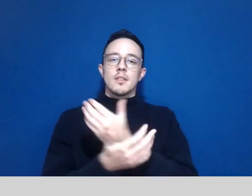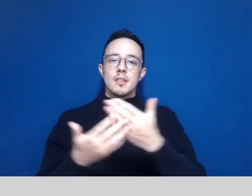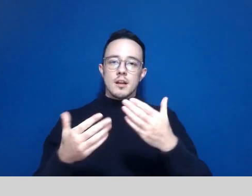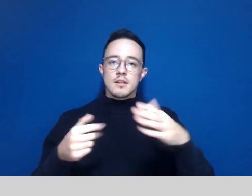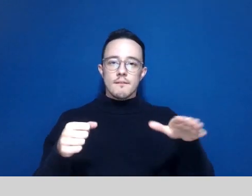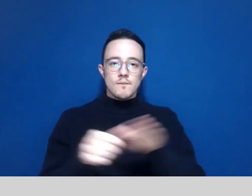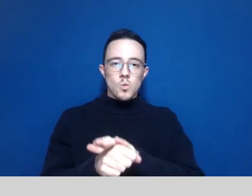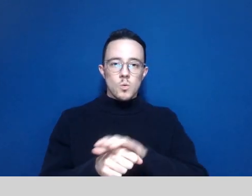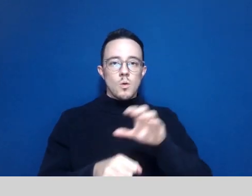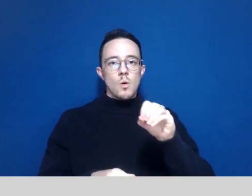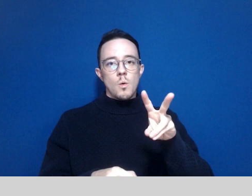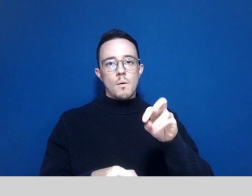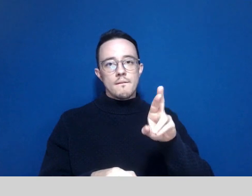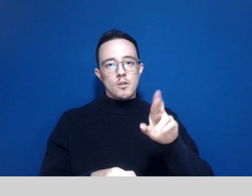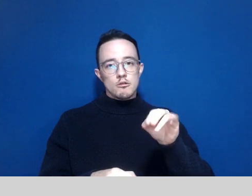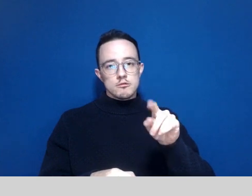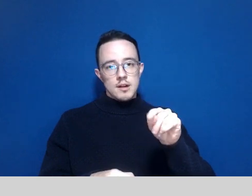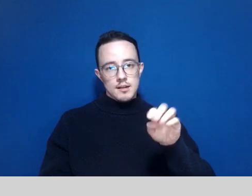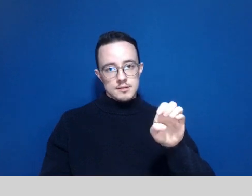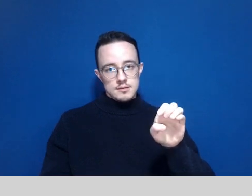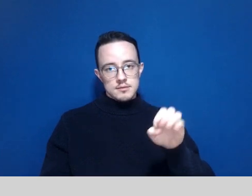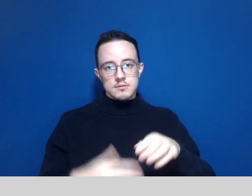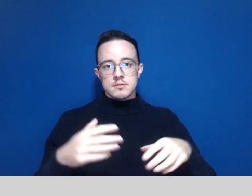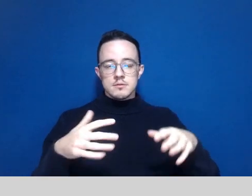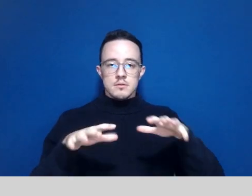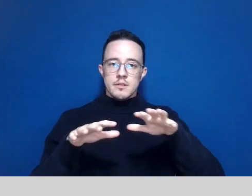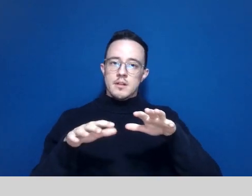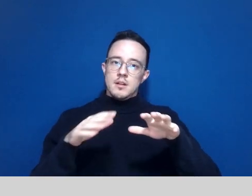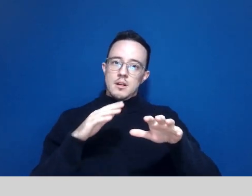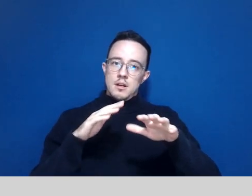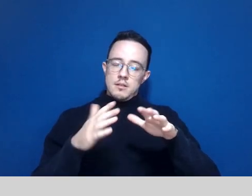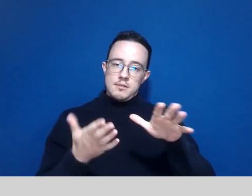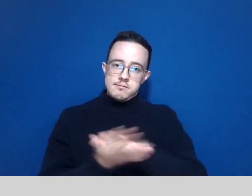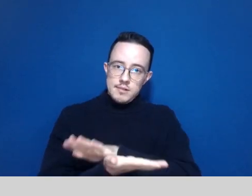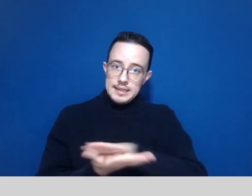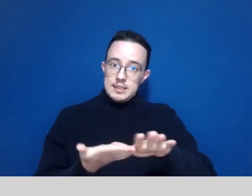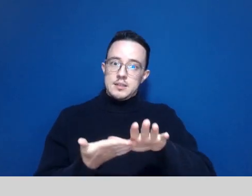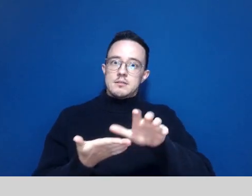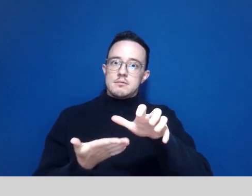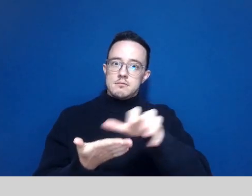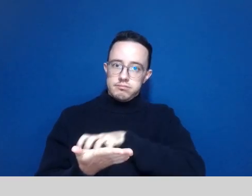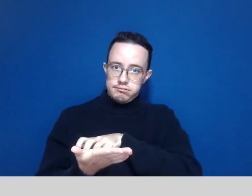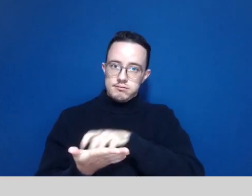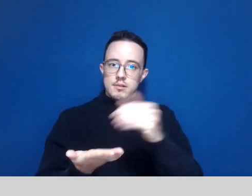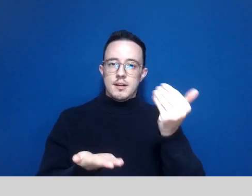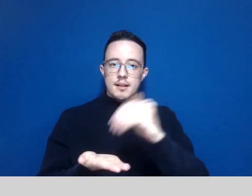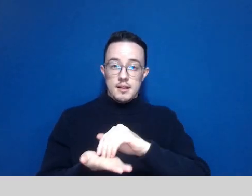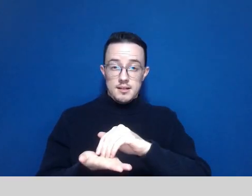So it's really hard to update a single object. You have to like overwrite the entire thing,